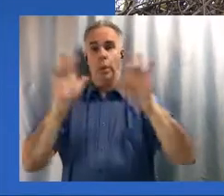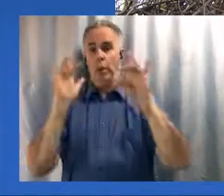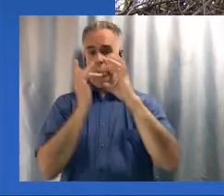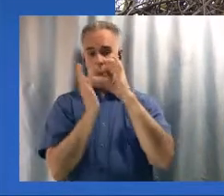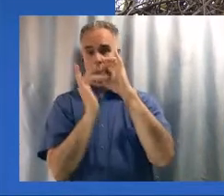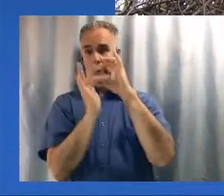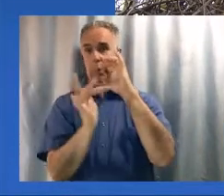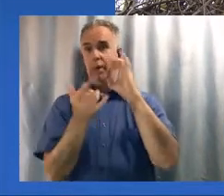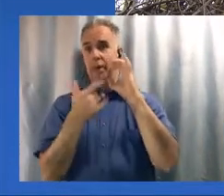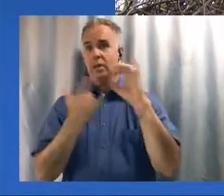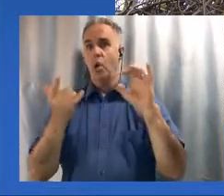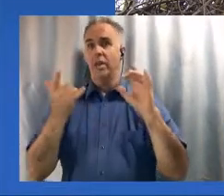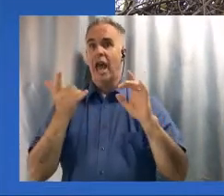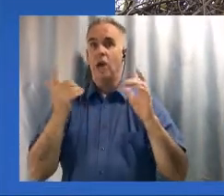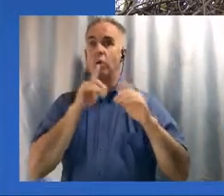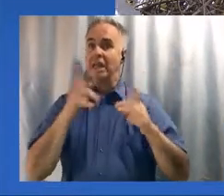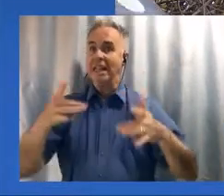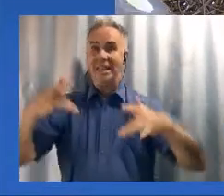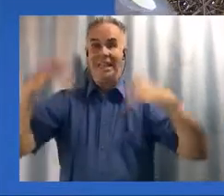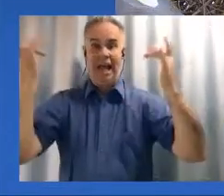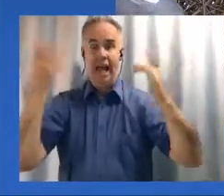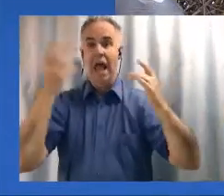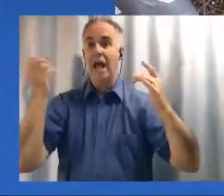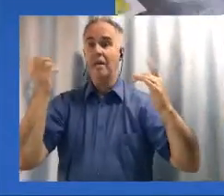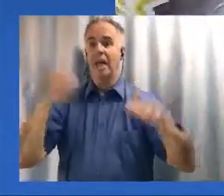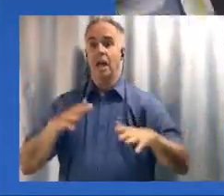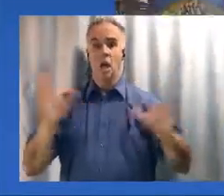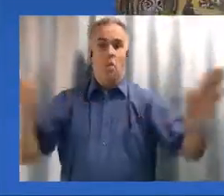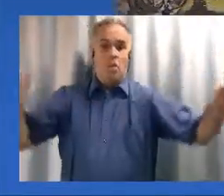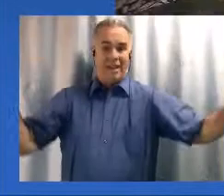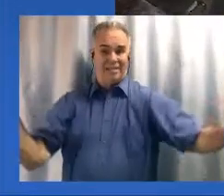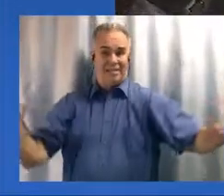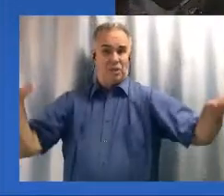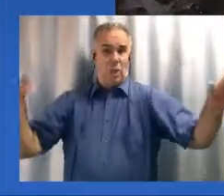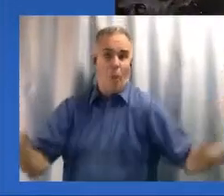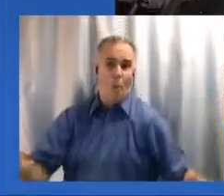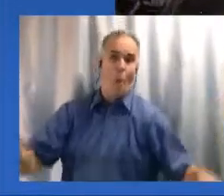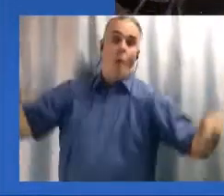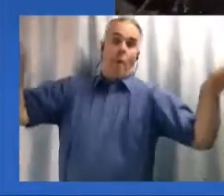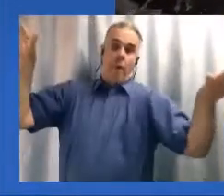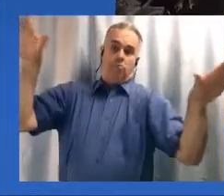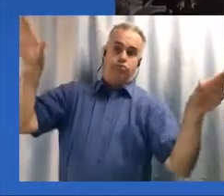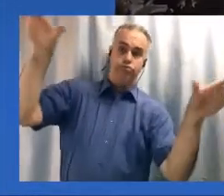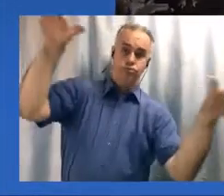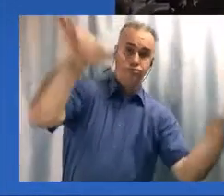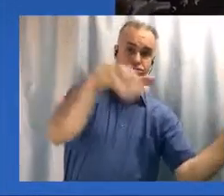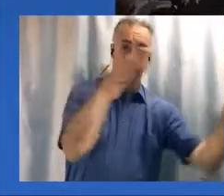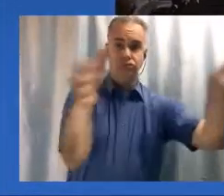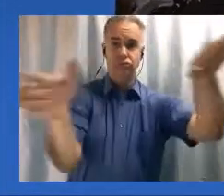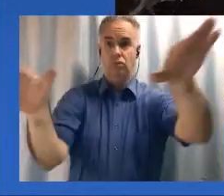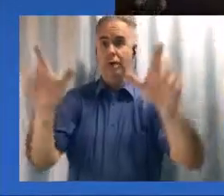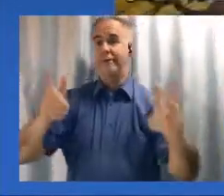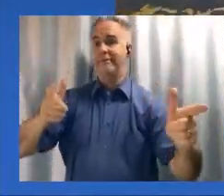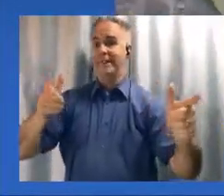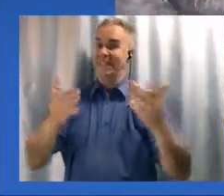and the lightness of its bones give an extraordinary lifting power.